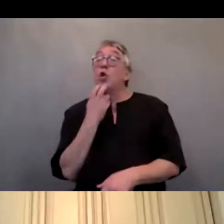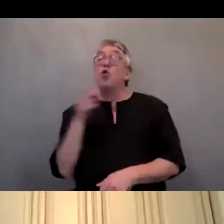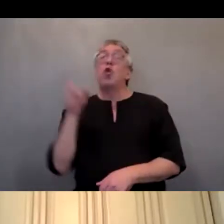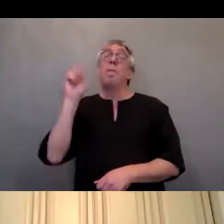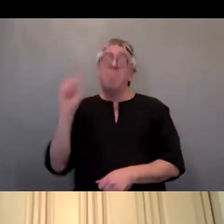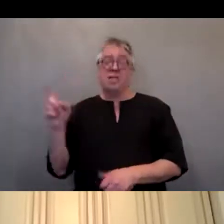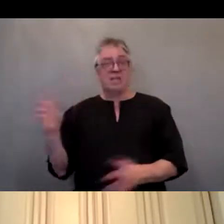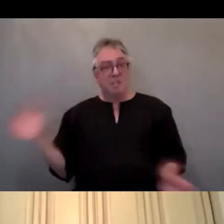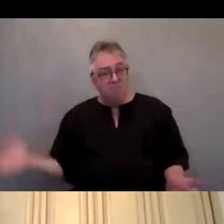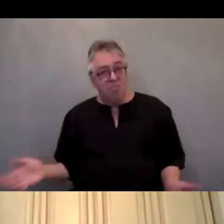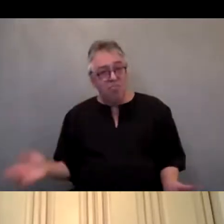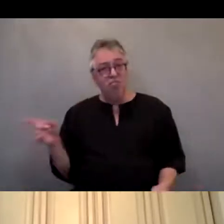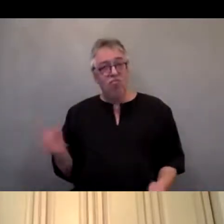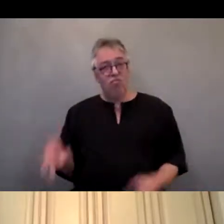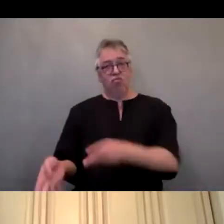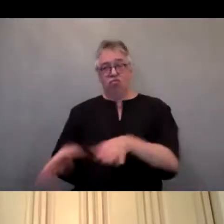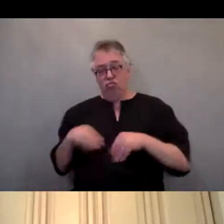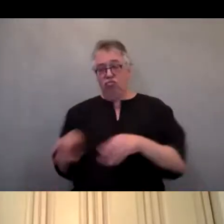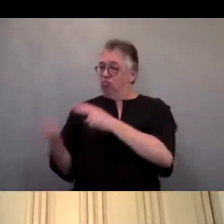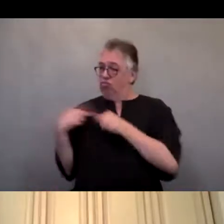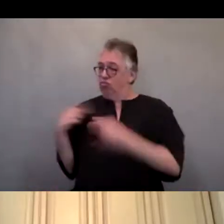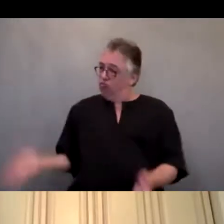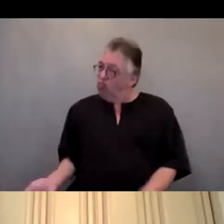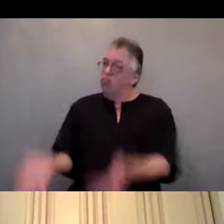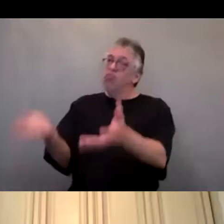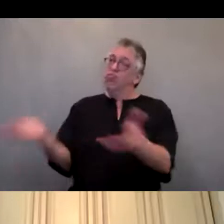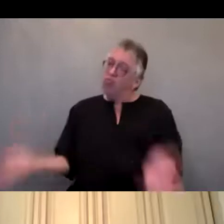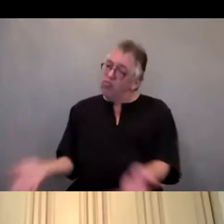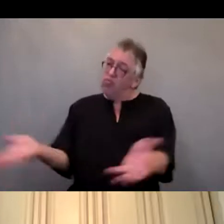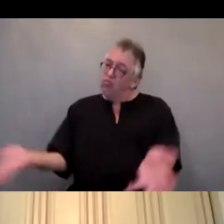Audiologists need to come on board. They are the logical people